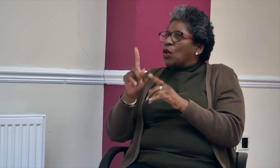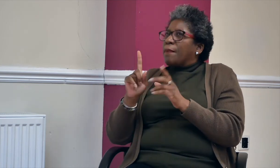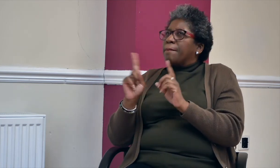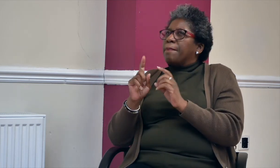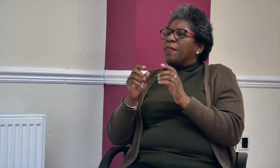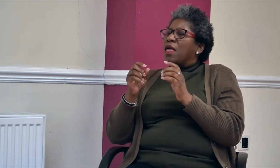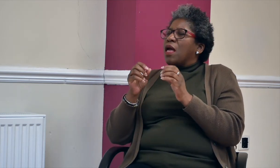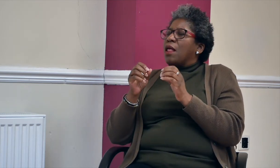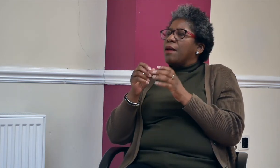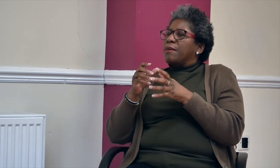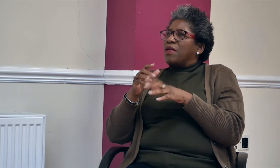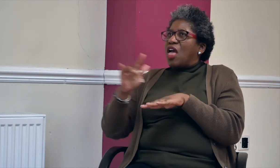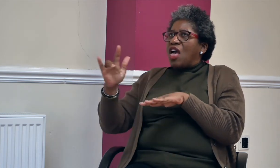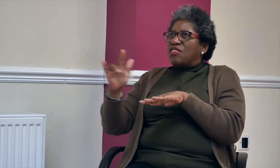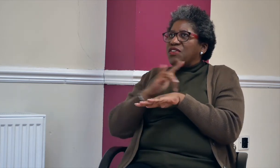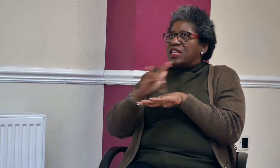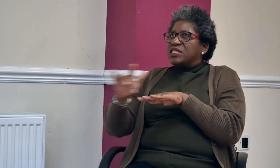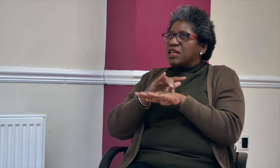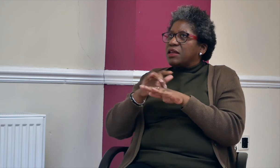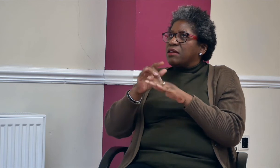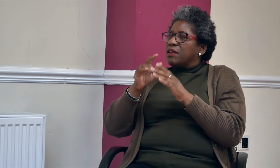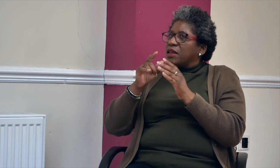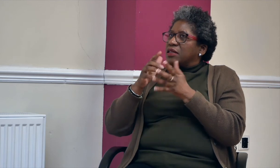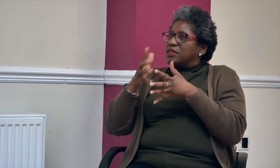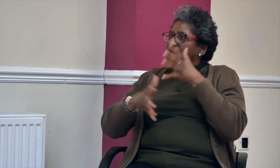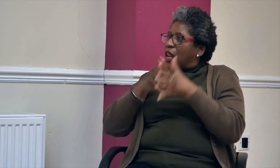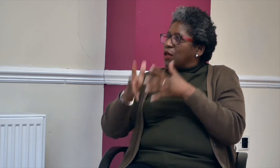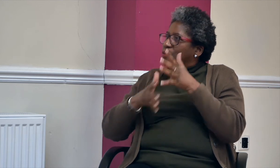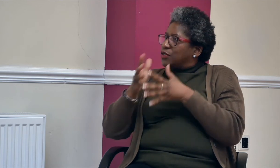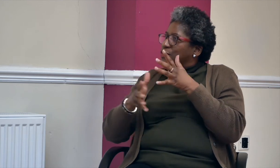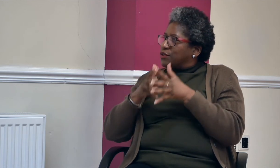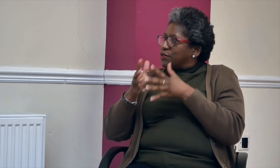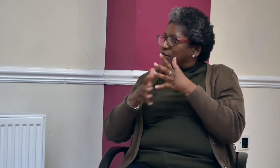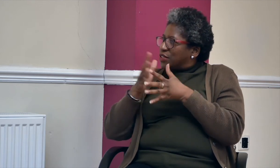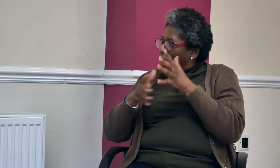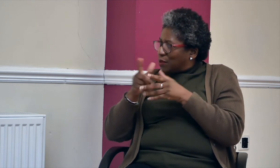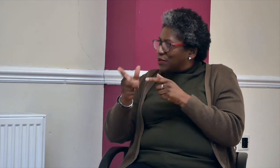I think it was called Theatre Signs.